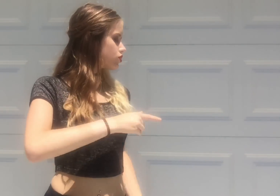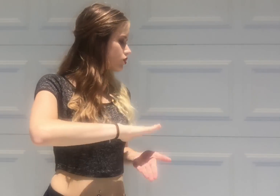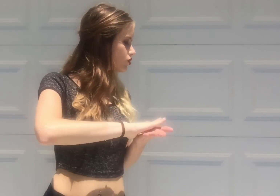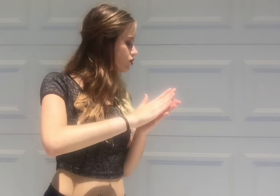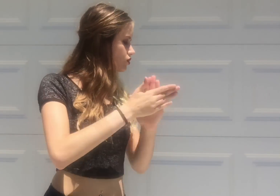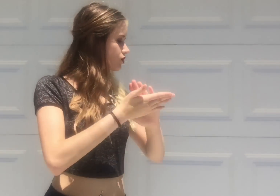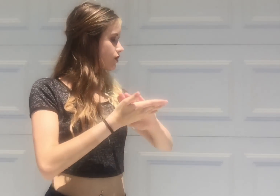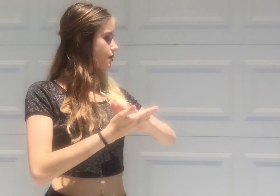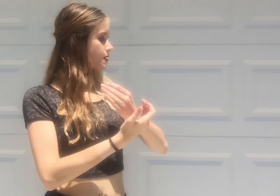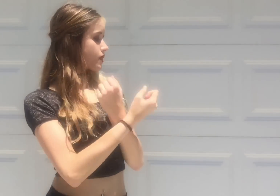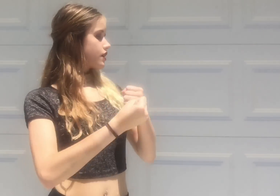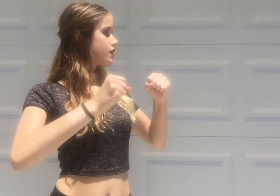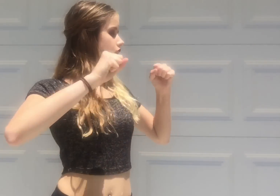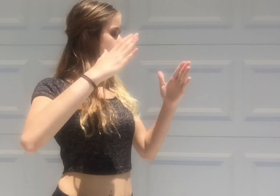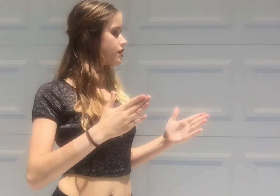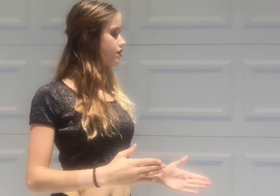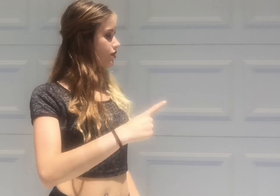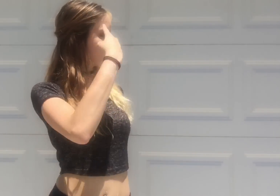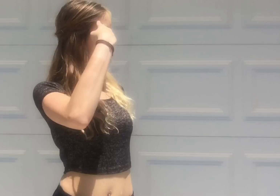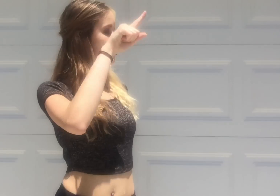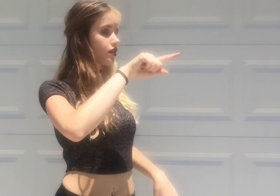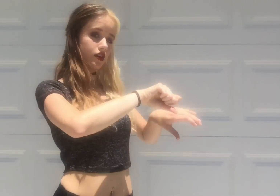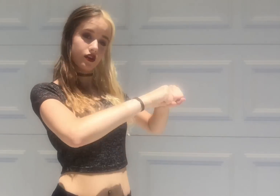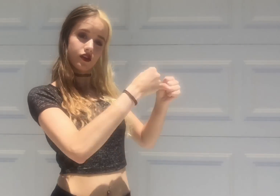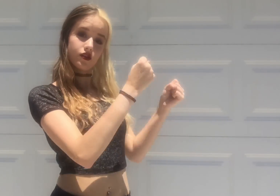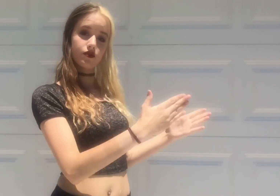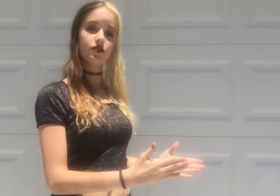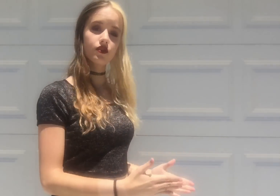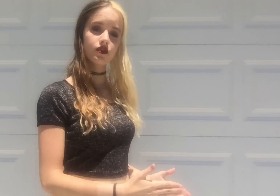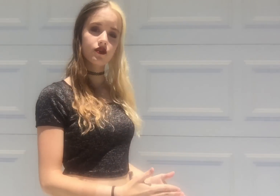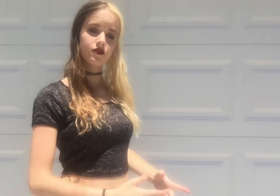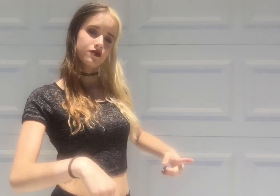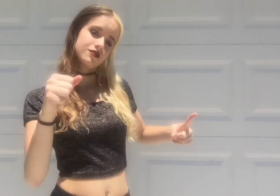Would you be the savior of the broken,